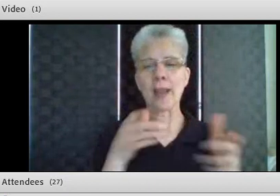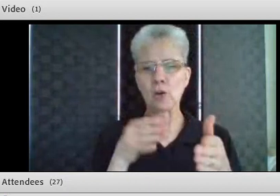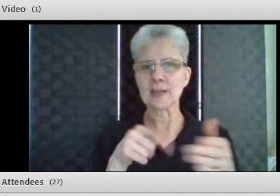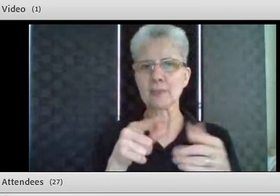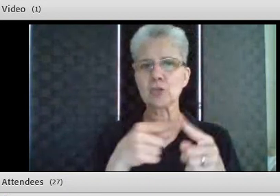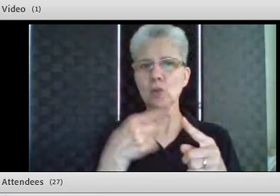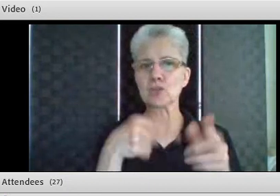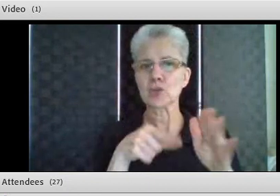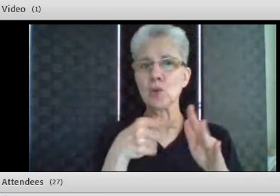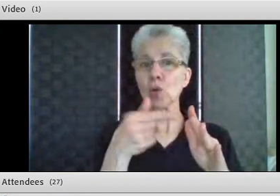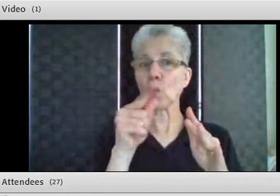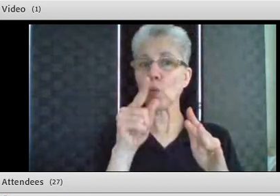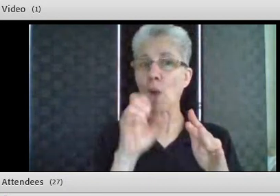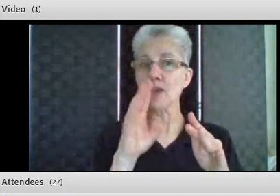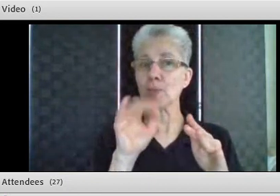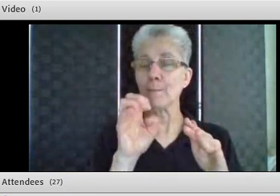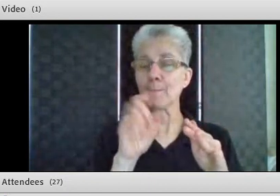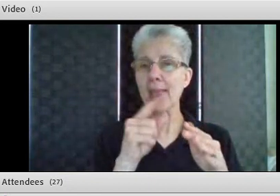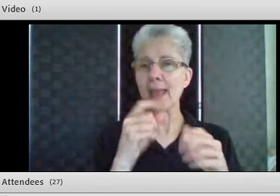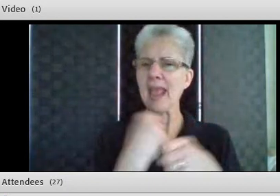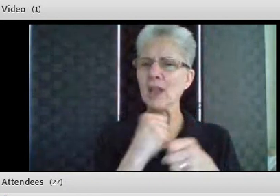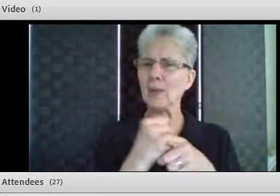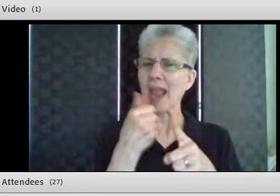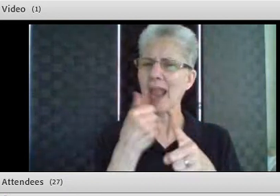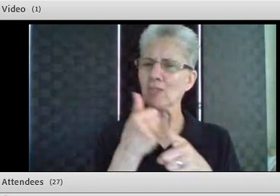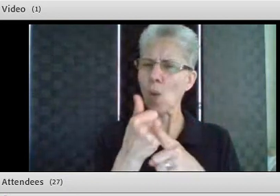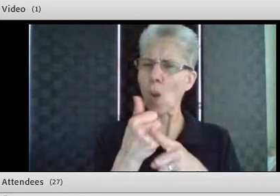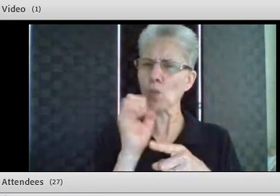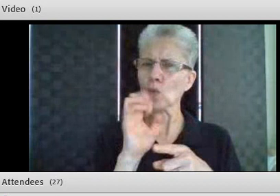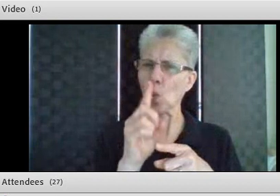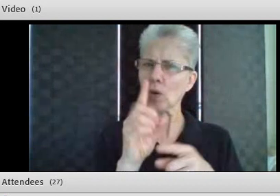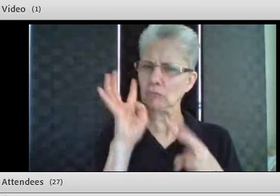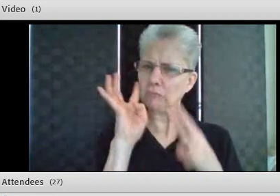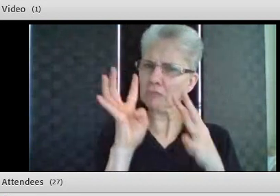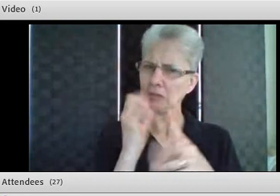prewired to feel a certain thing with a certain chord, and then we have them go into Garage Band